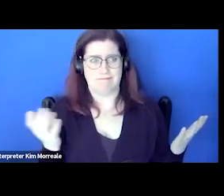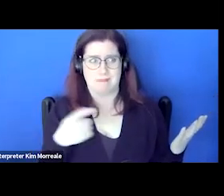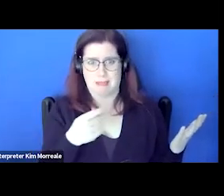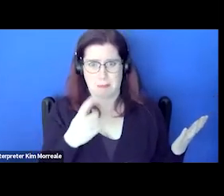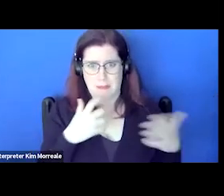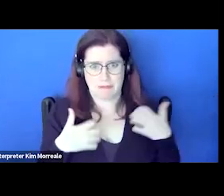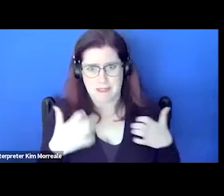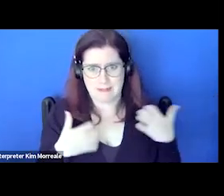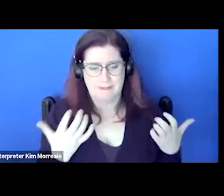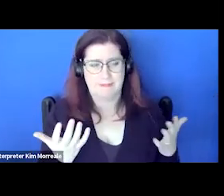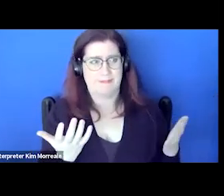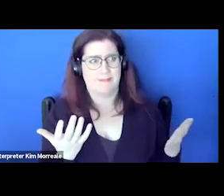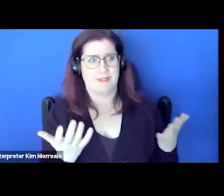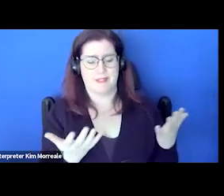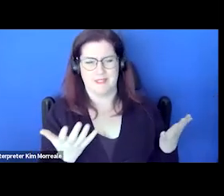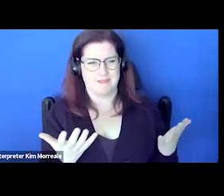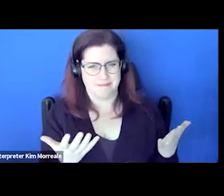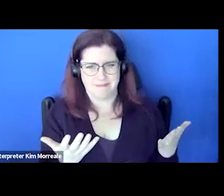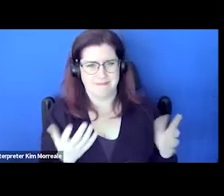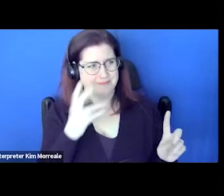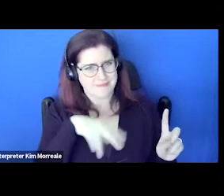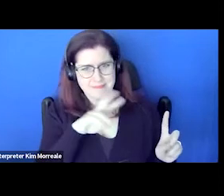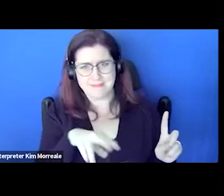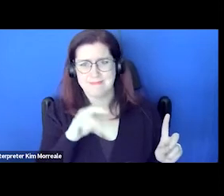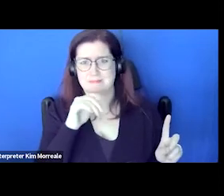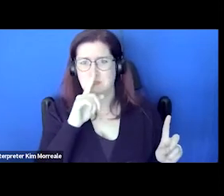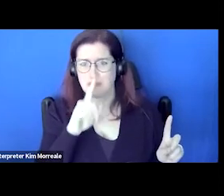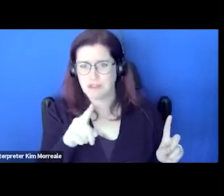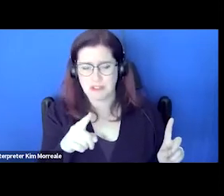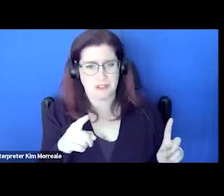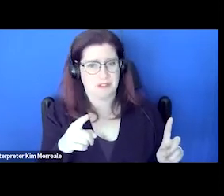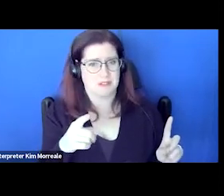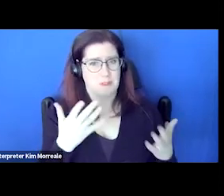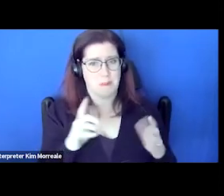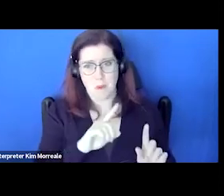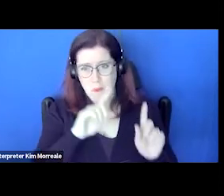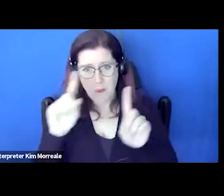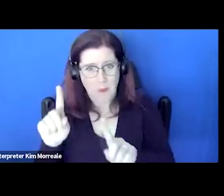or we're not sure know if maybe she needs to go to the emergency room